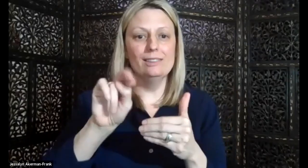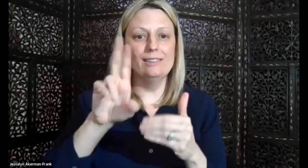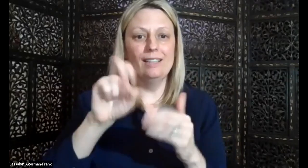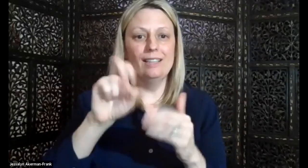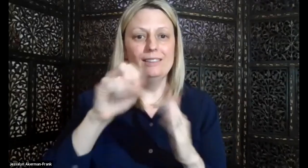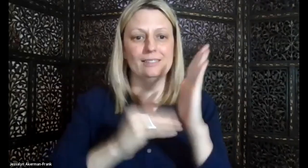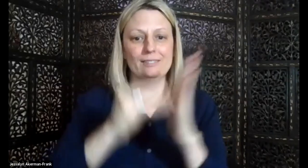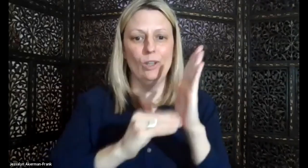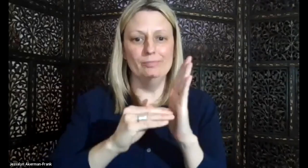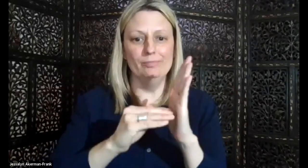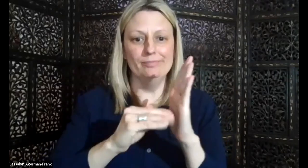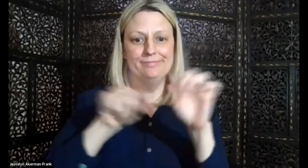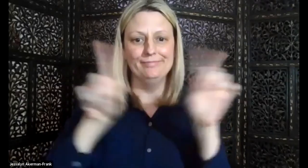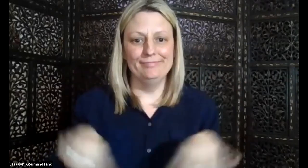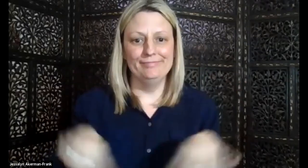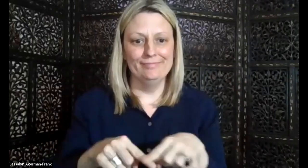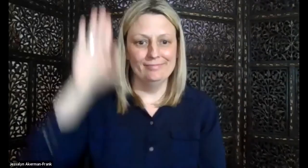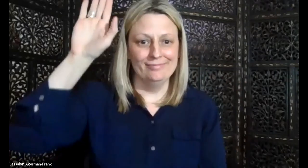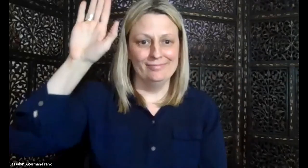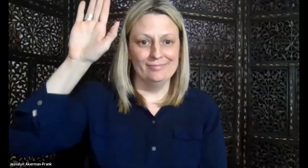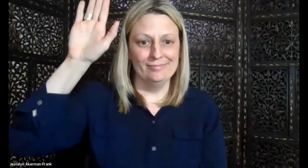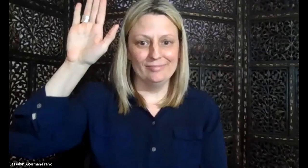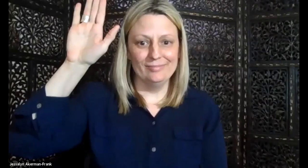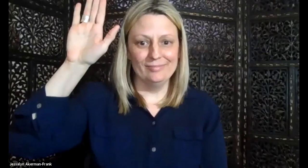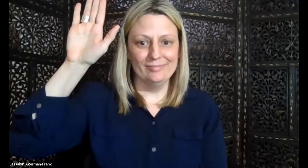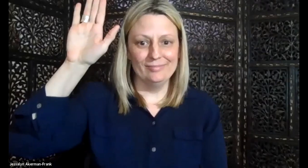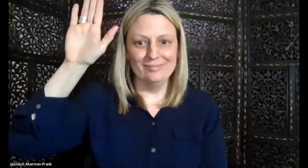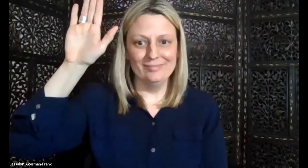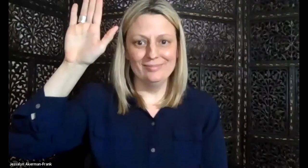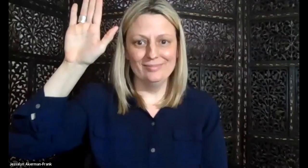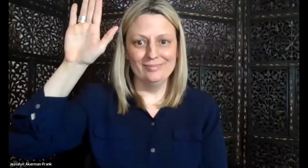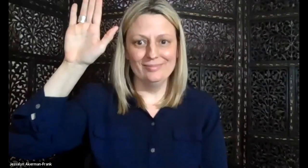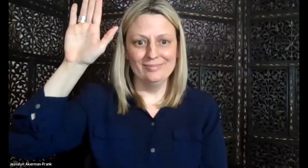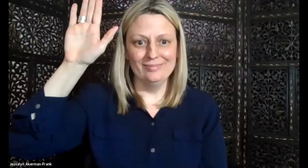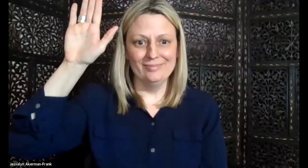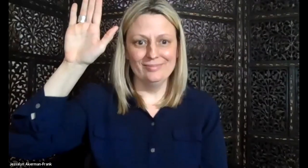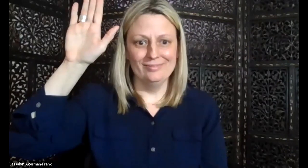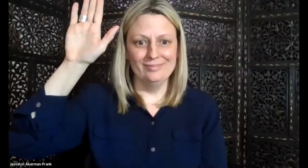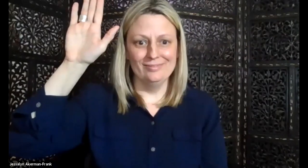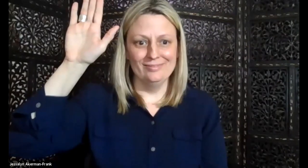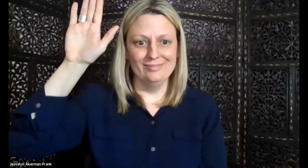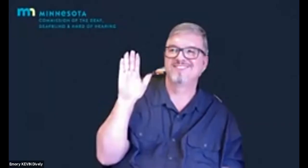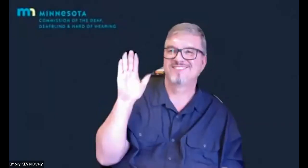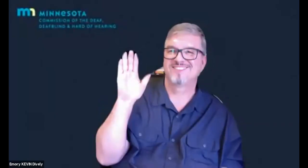counted. >> Jessalyn: Thank you so much. Now before we wrap it up, how many of you have already completed your census